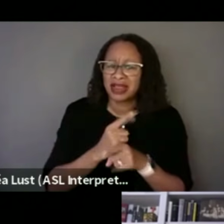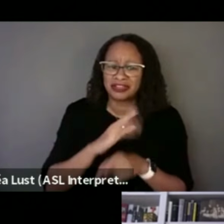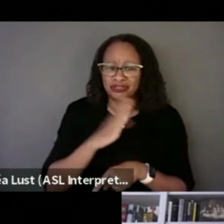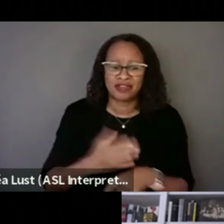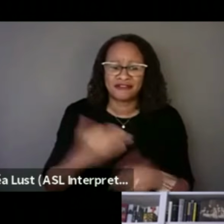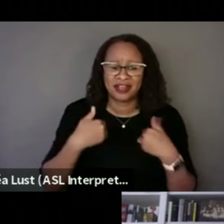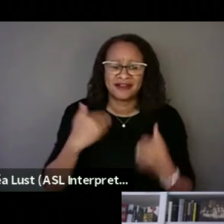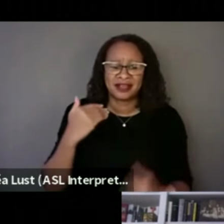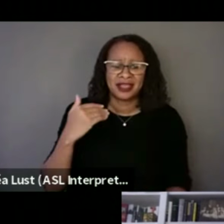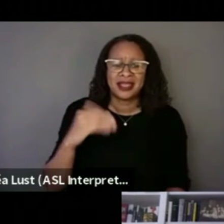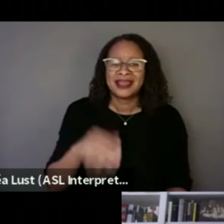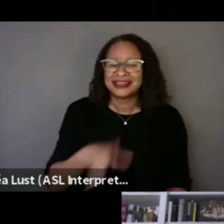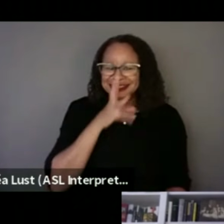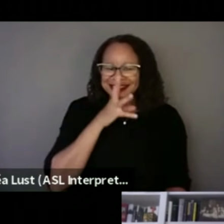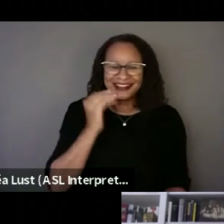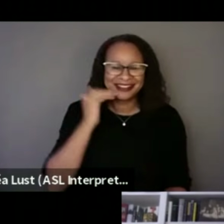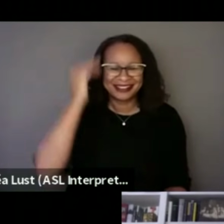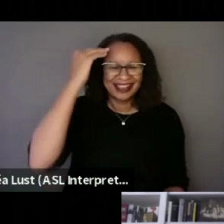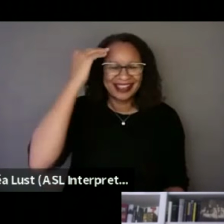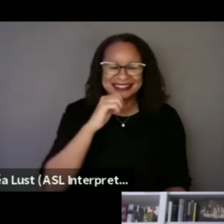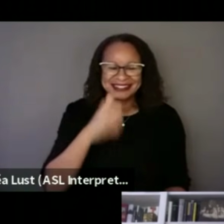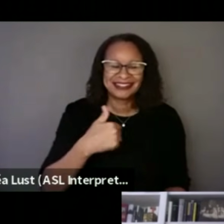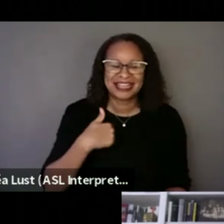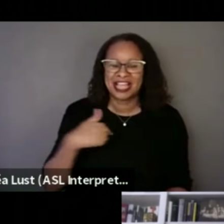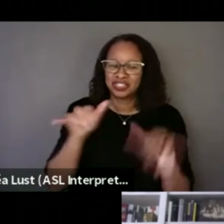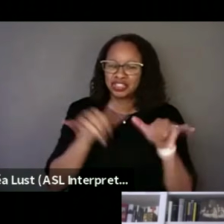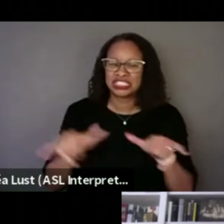She is the standard bearer of vérité for our generation.